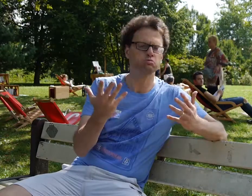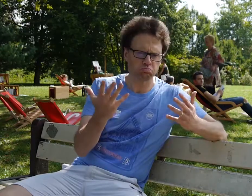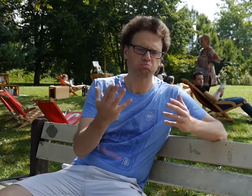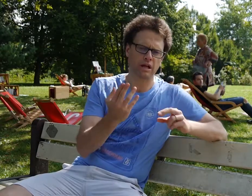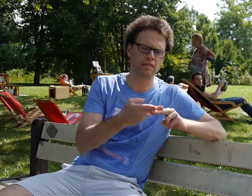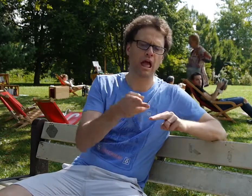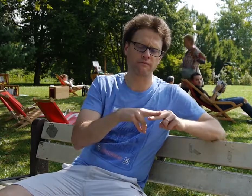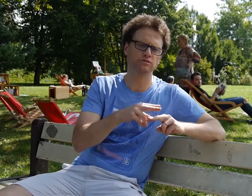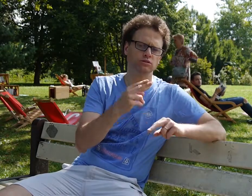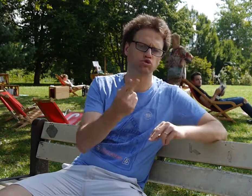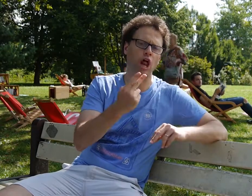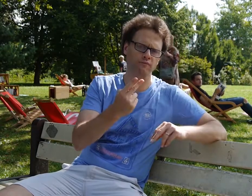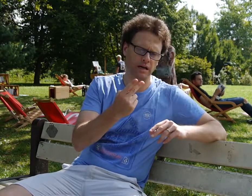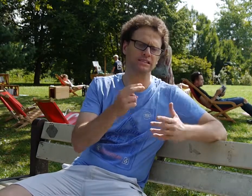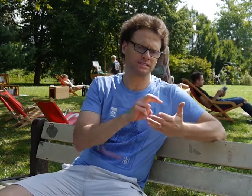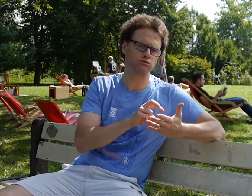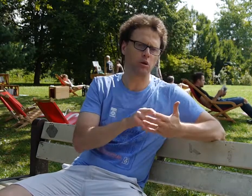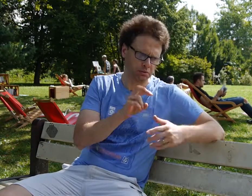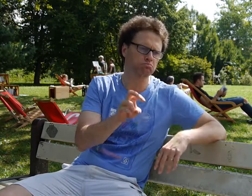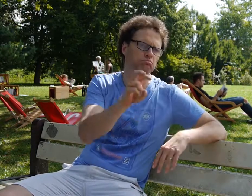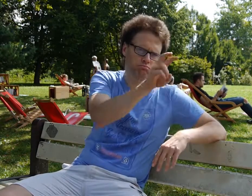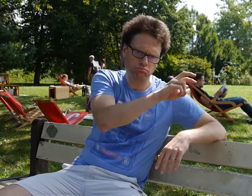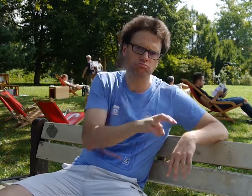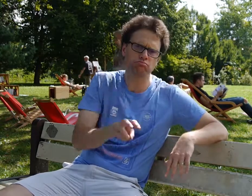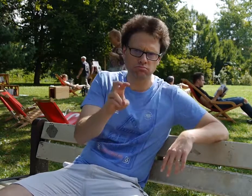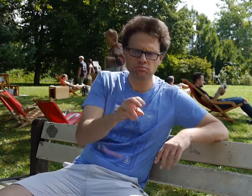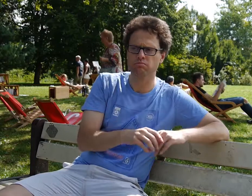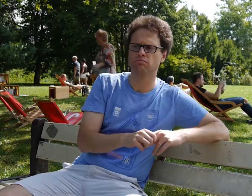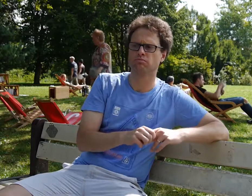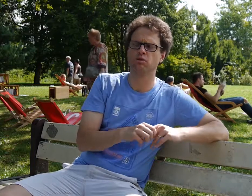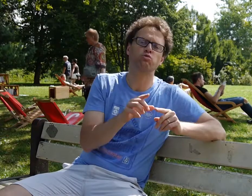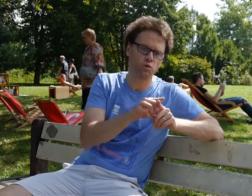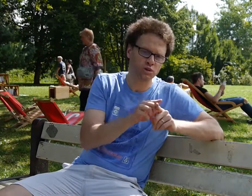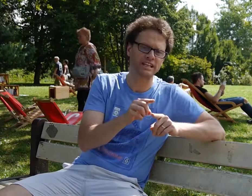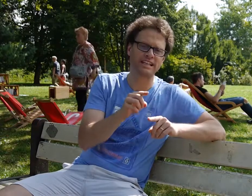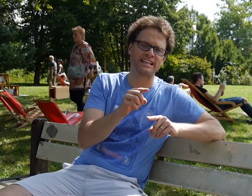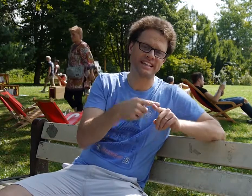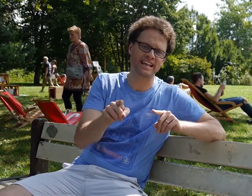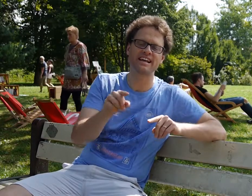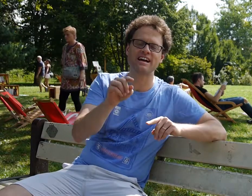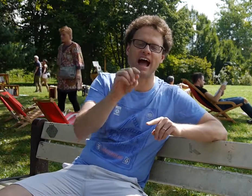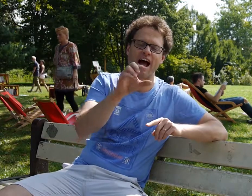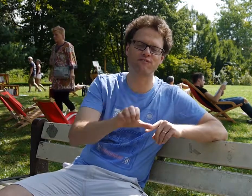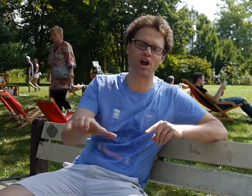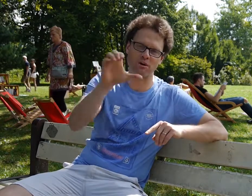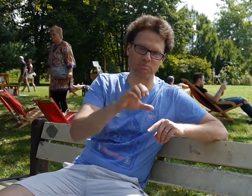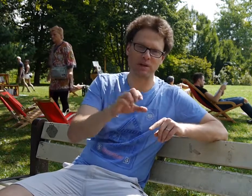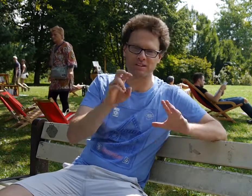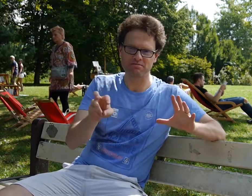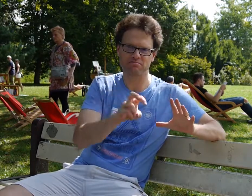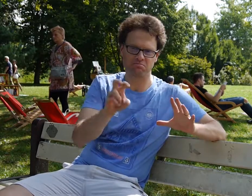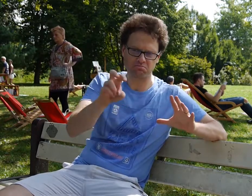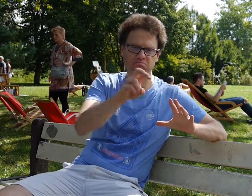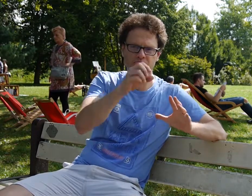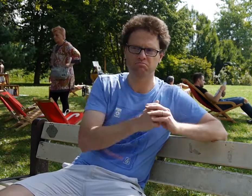I perform mainly in Slovenia and in some other European countries.